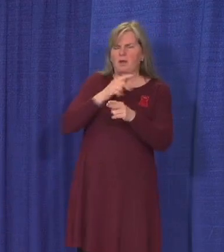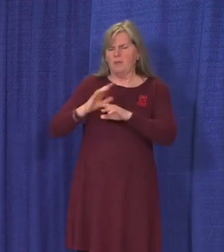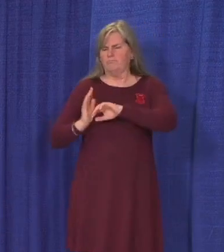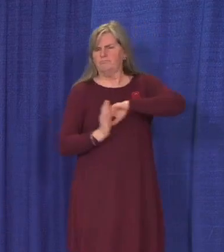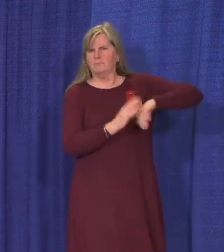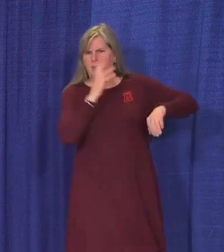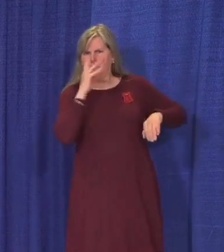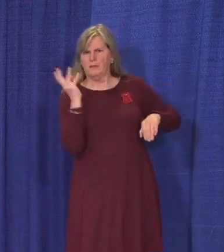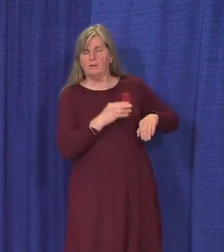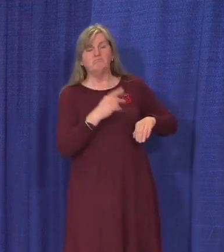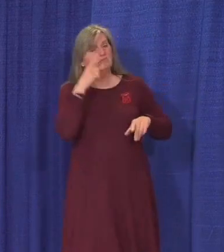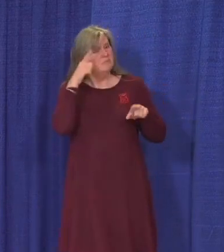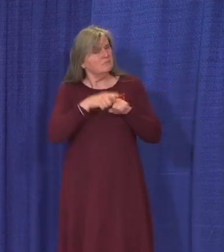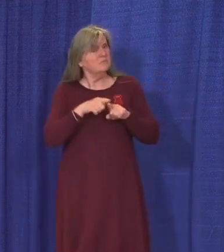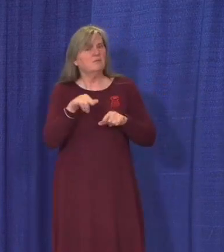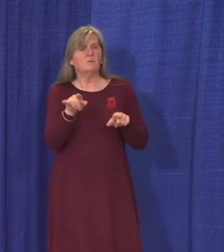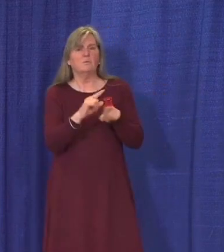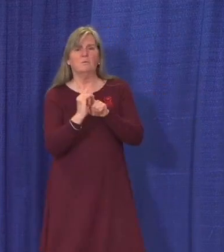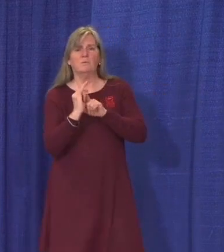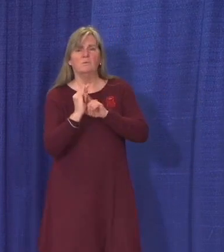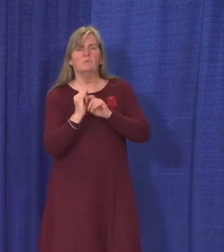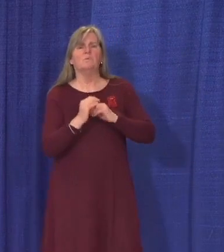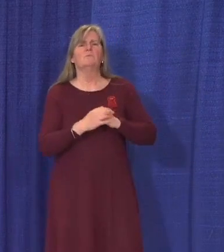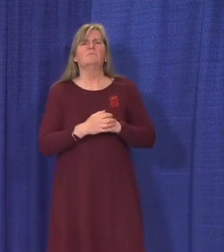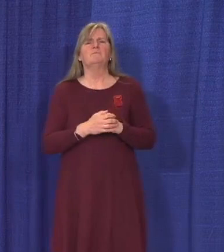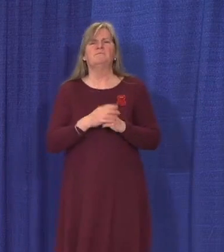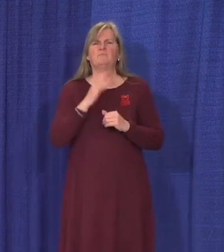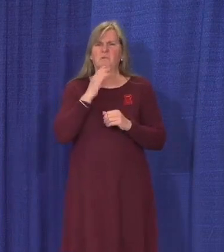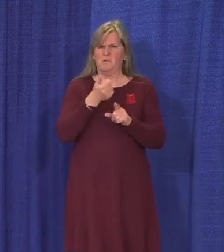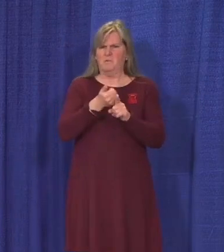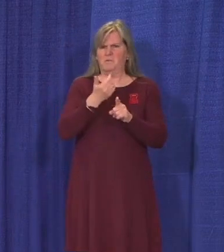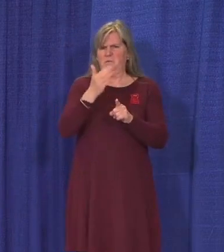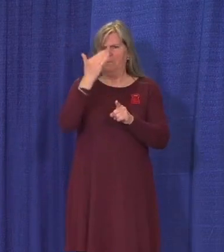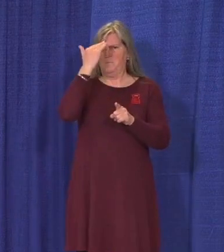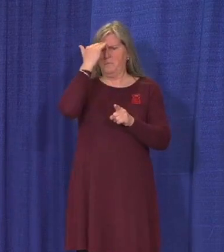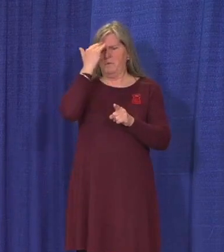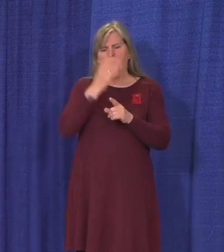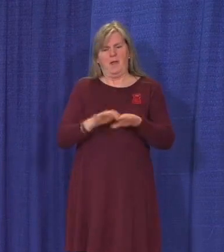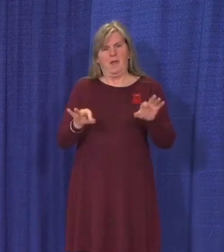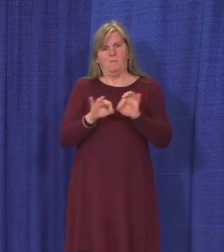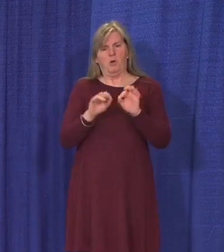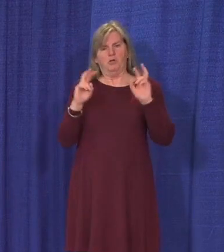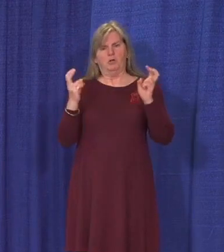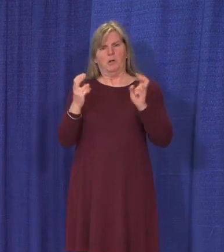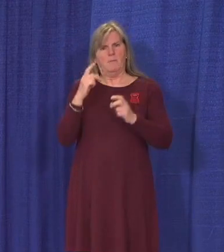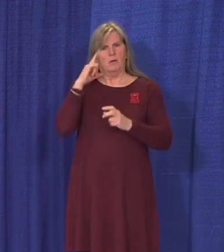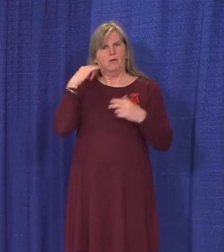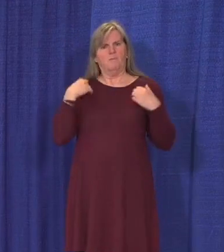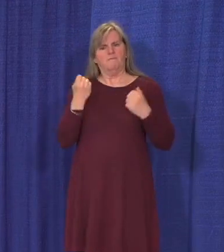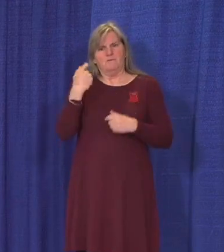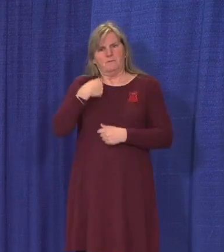important and hashtag get real is all about how you are feeling.